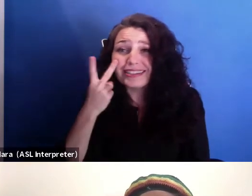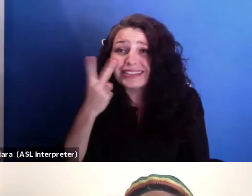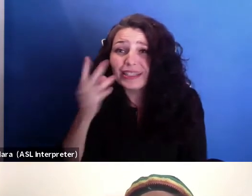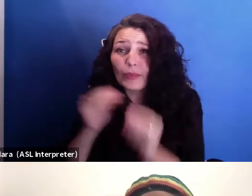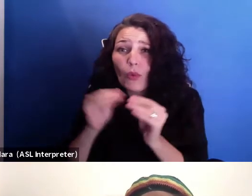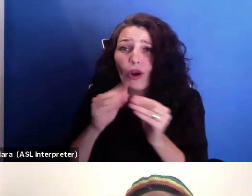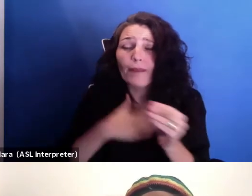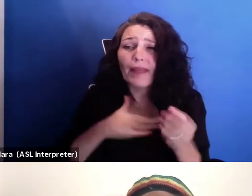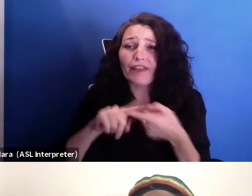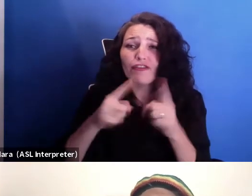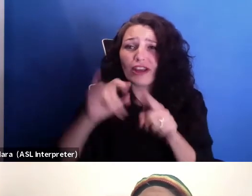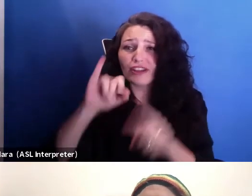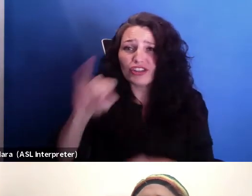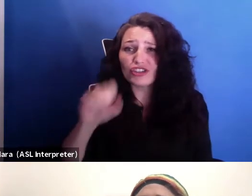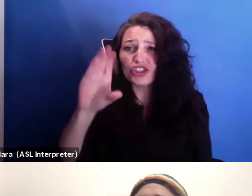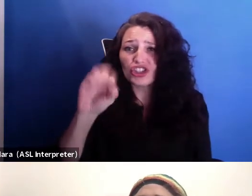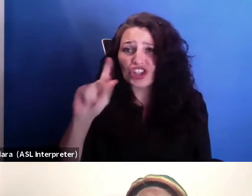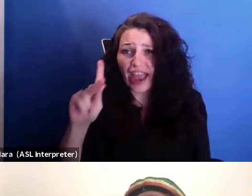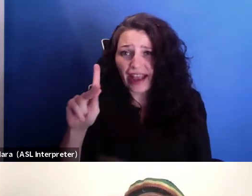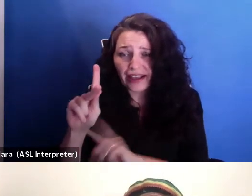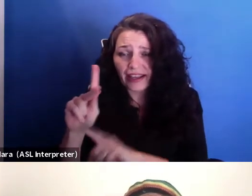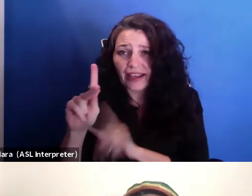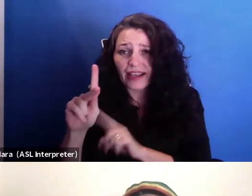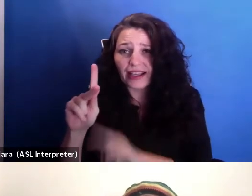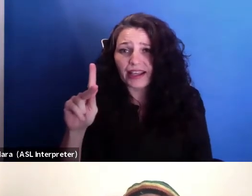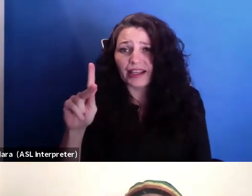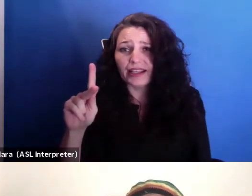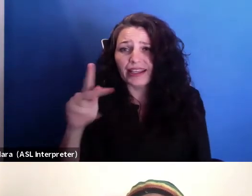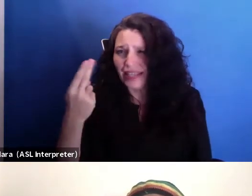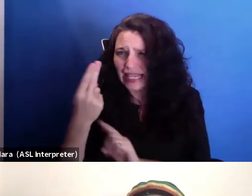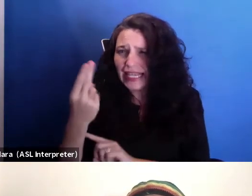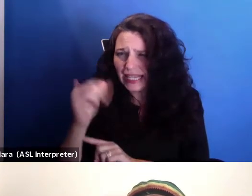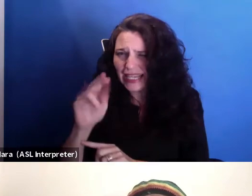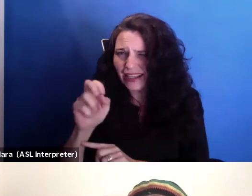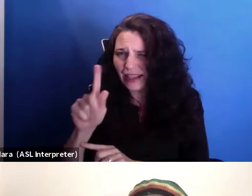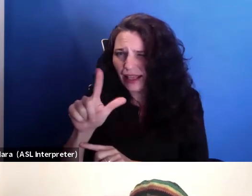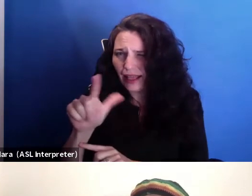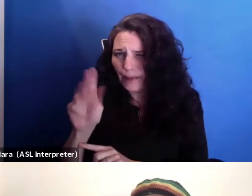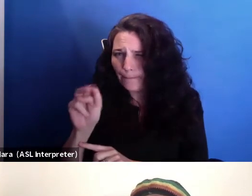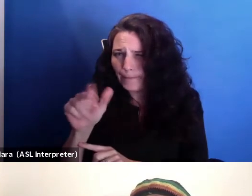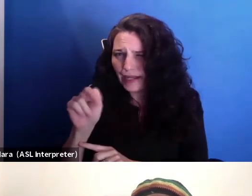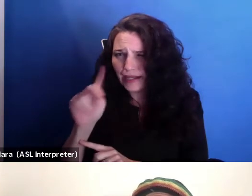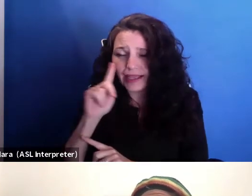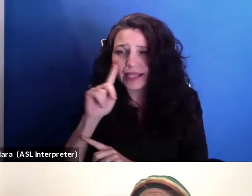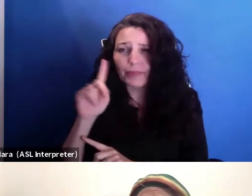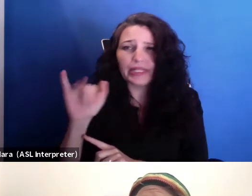Because Jack was somebody, beyond being just an incredible counselor, really kind of the heart and soul of that place.